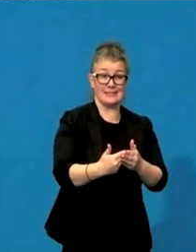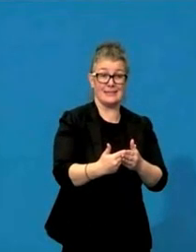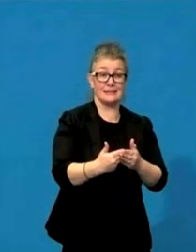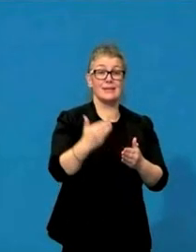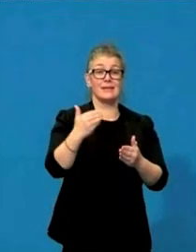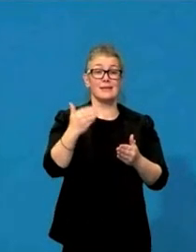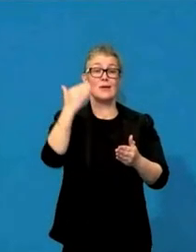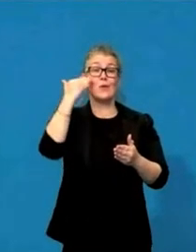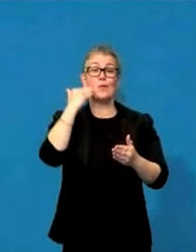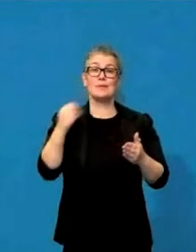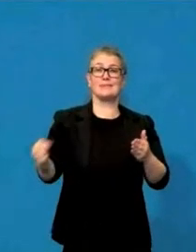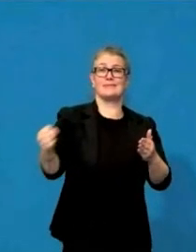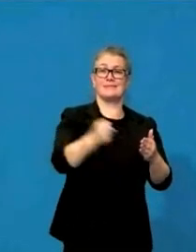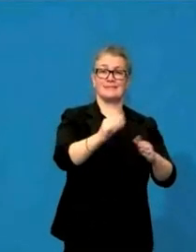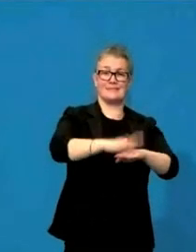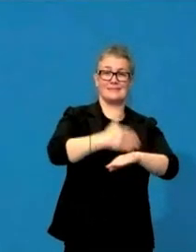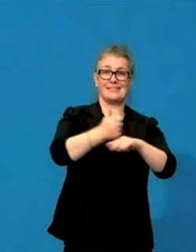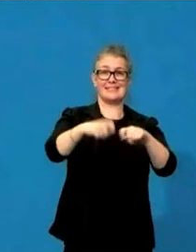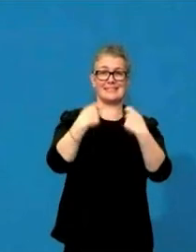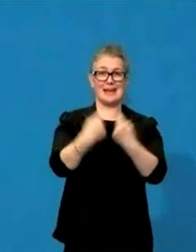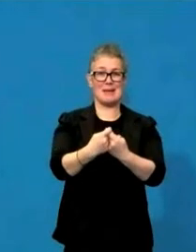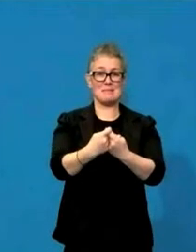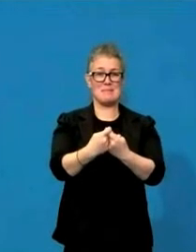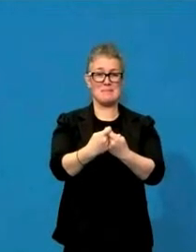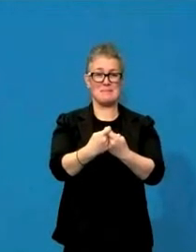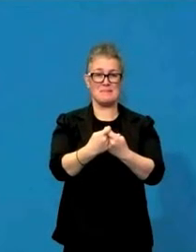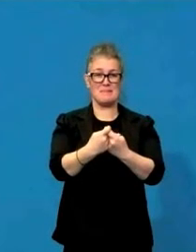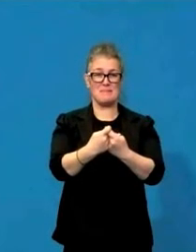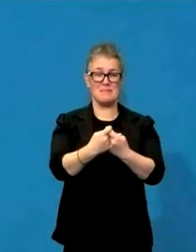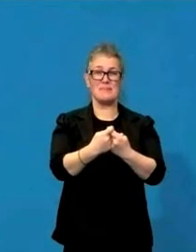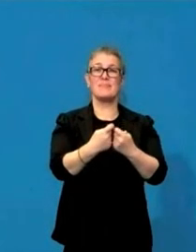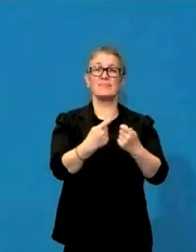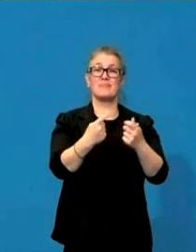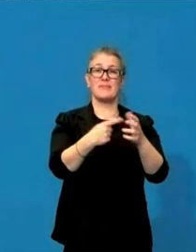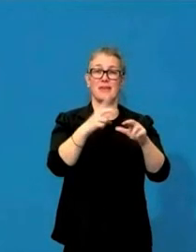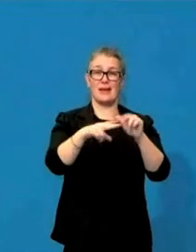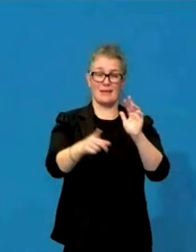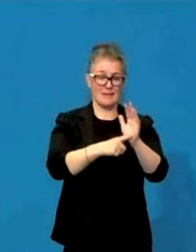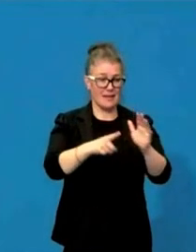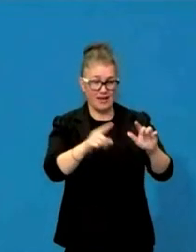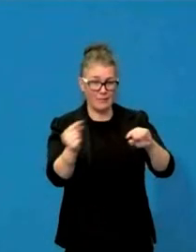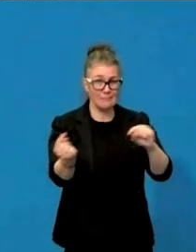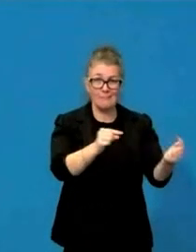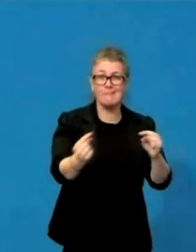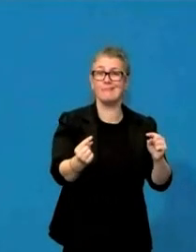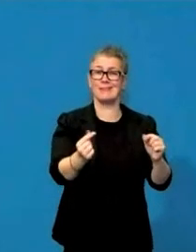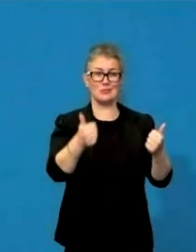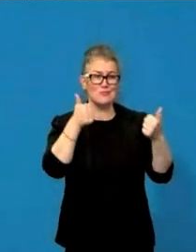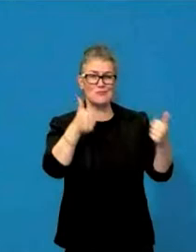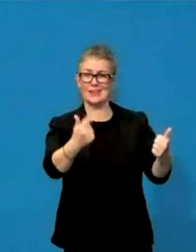Rules Football, and it's really great to see our young women and, you know, some older women out there playing football.